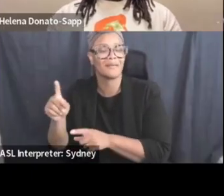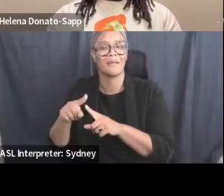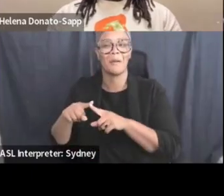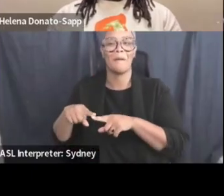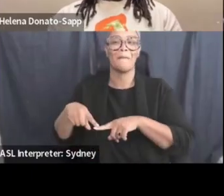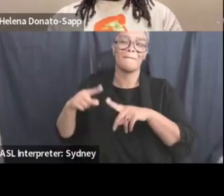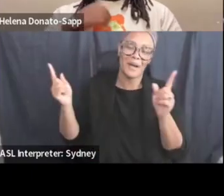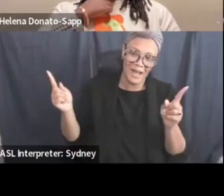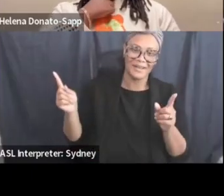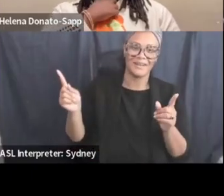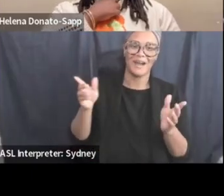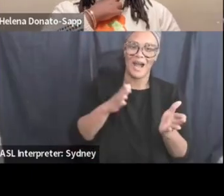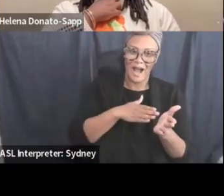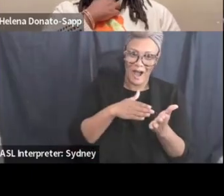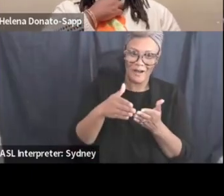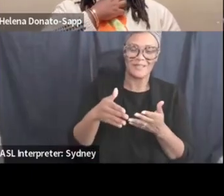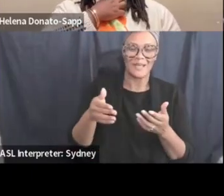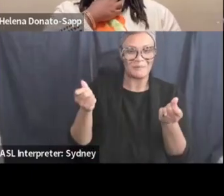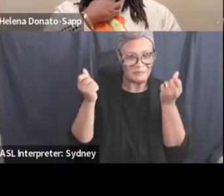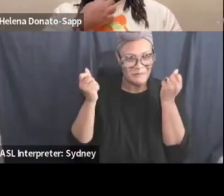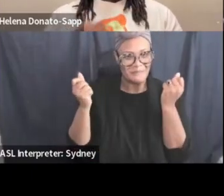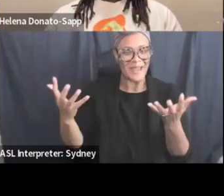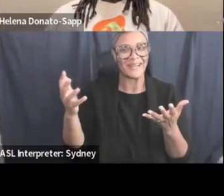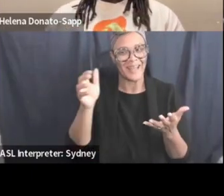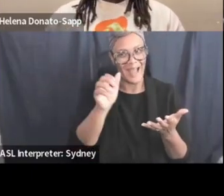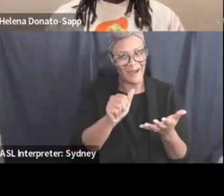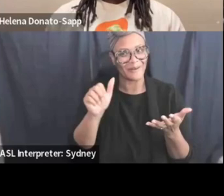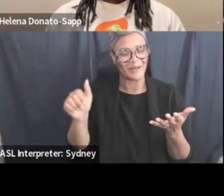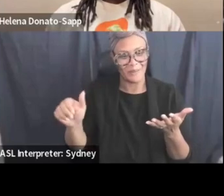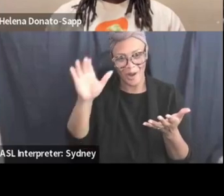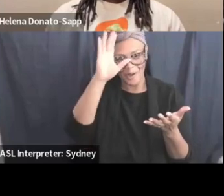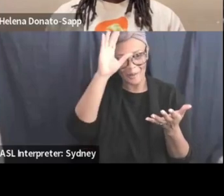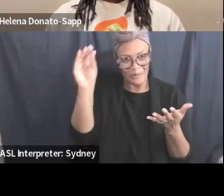where a lot of the African-American boys and now Latino boys are being referred to.